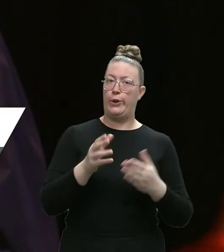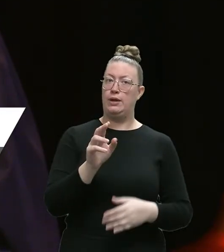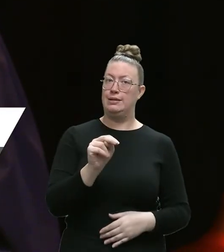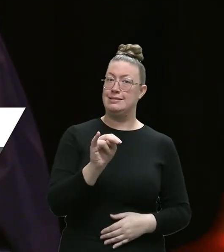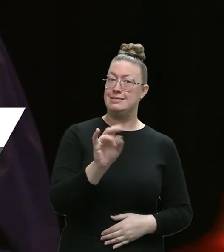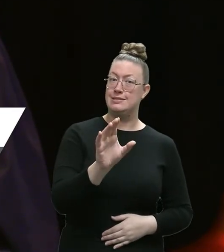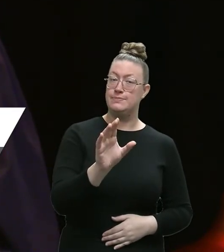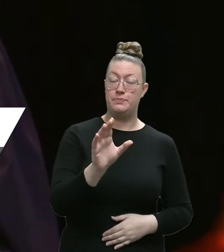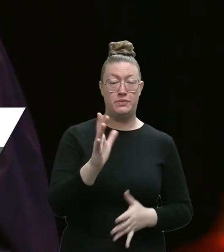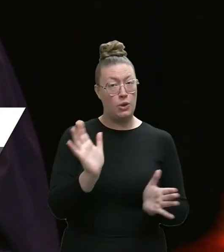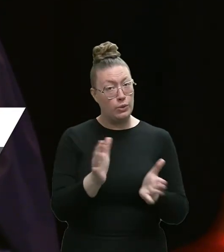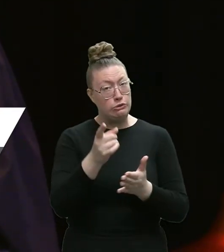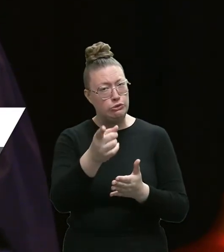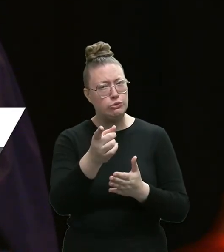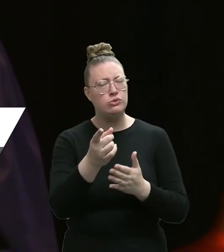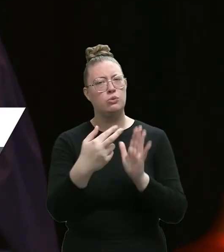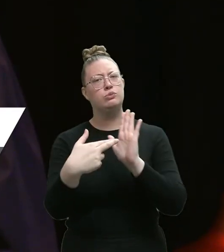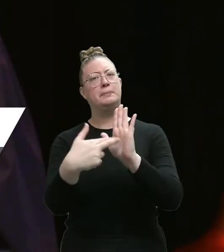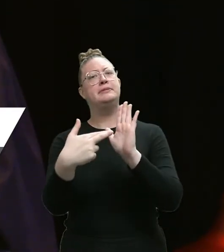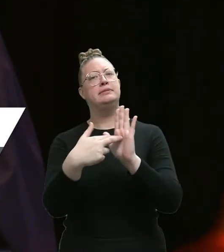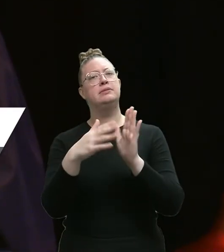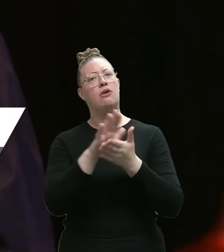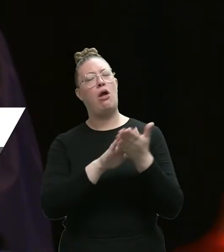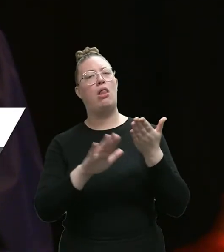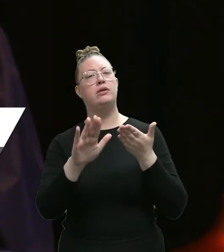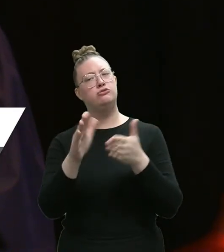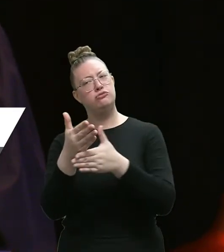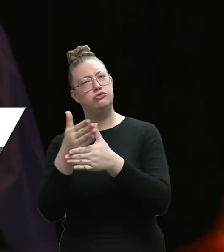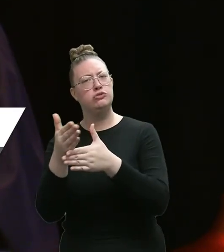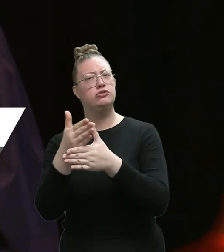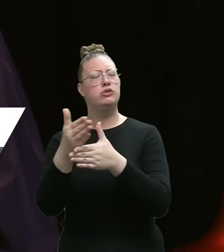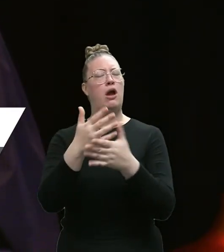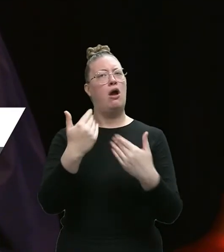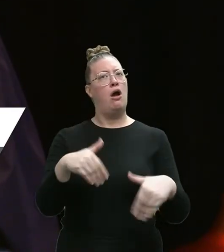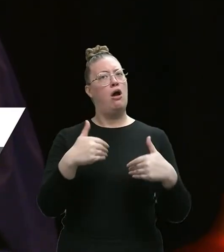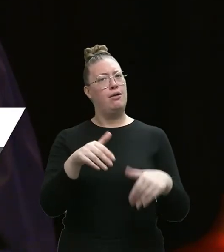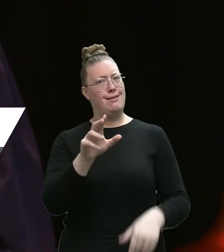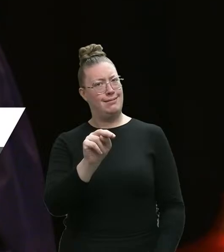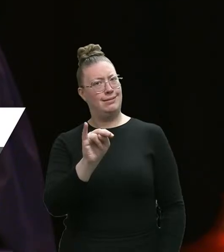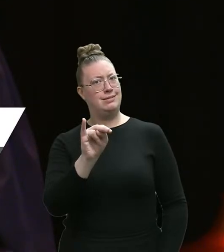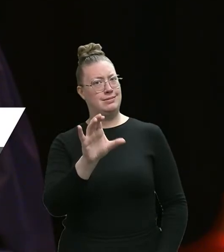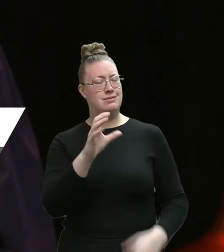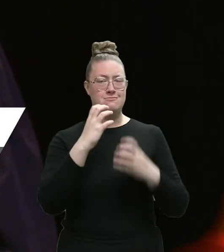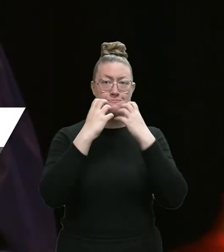and I'll also say thank you again for all of the participants.